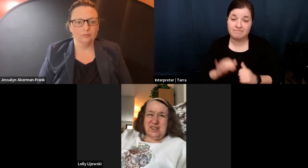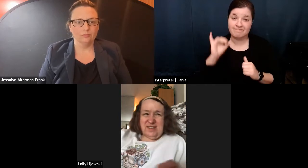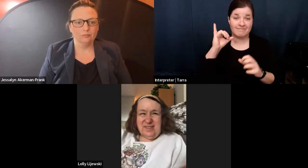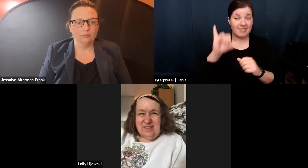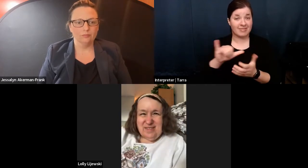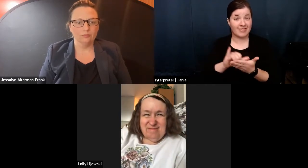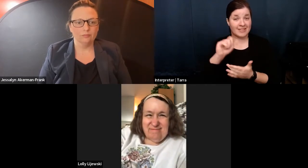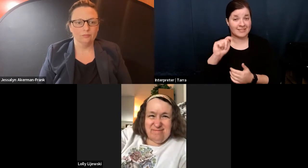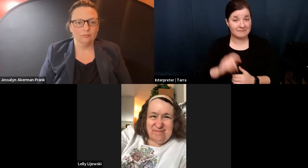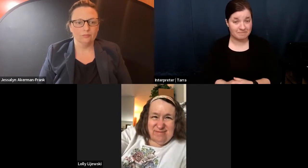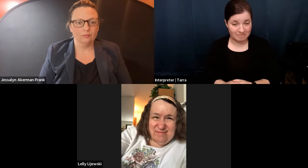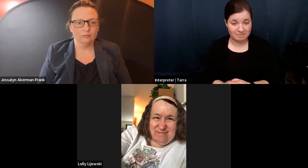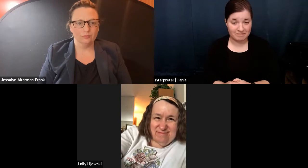So then I started using hearing aids and have been using hearing aids since -- well, now for about two years, I'd say.